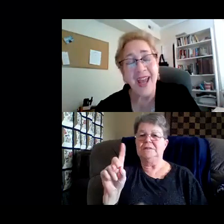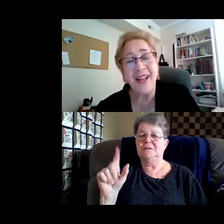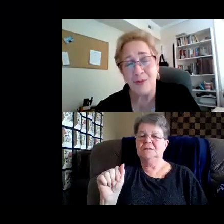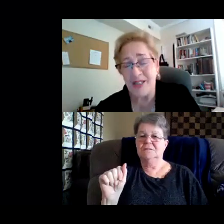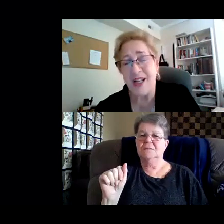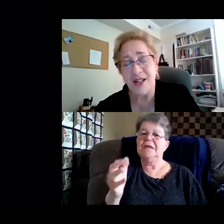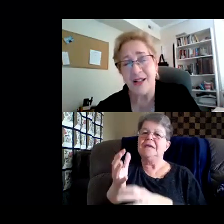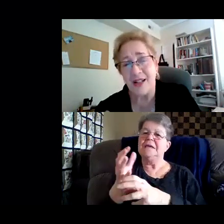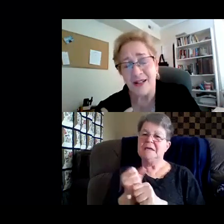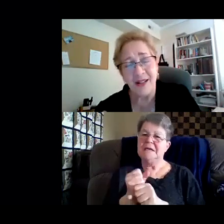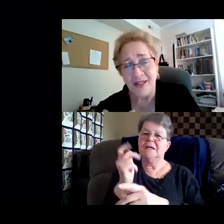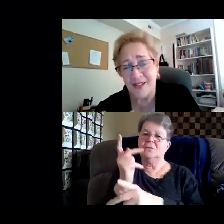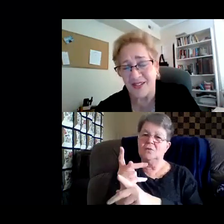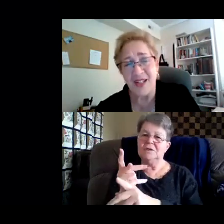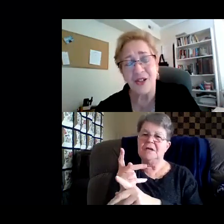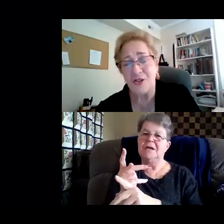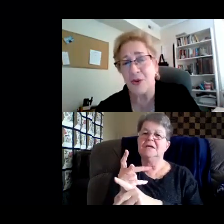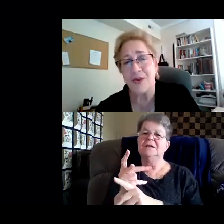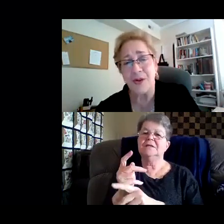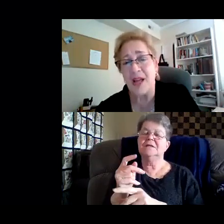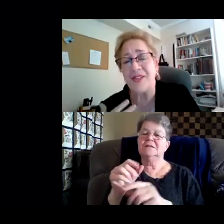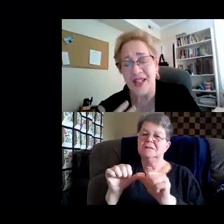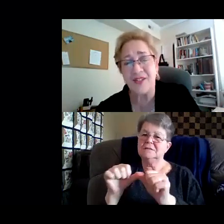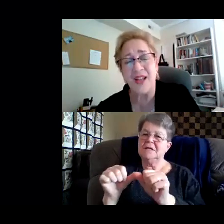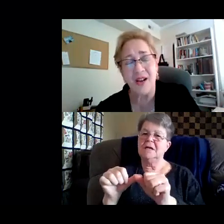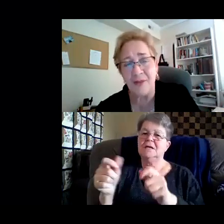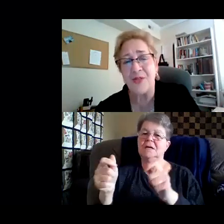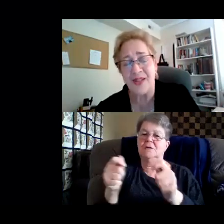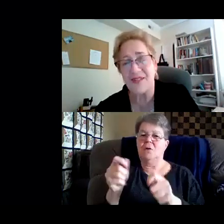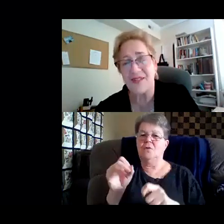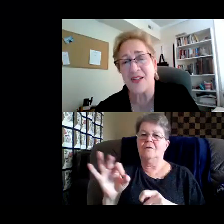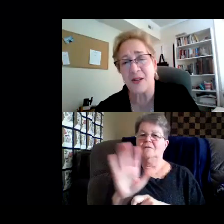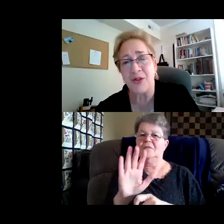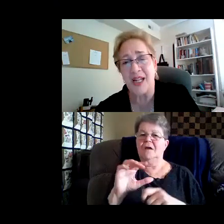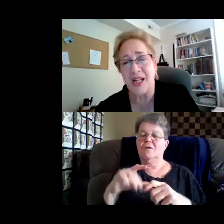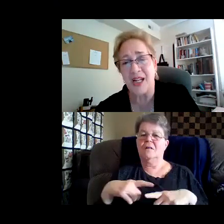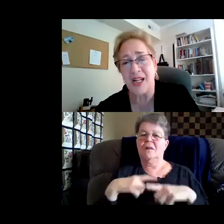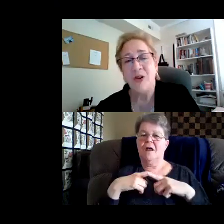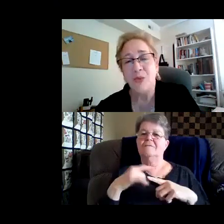get and retain and sustain control of their lives it's emphasizing communication.